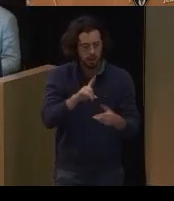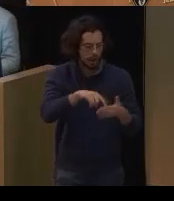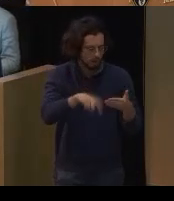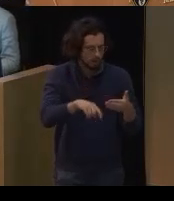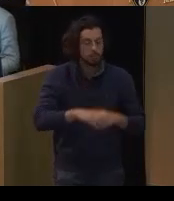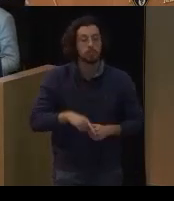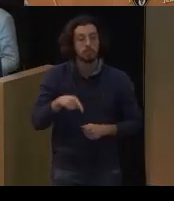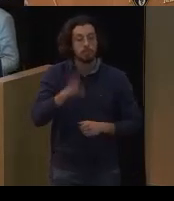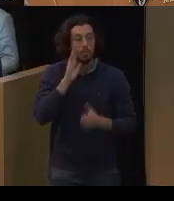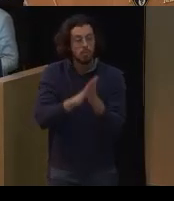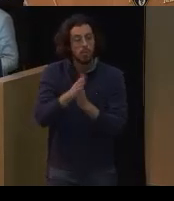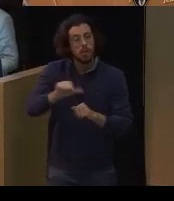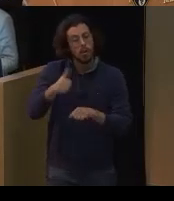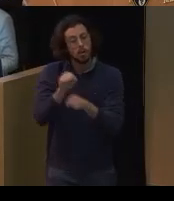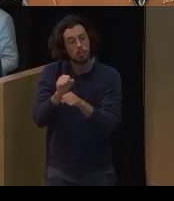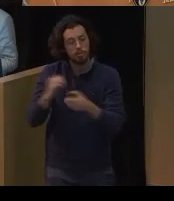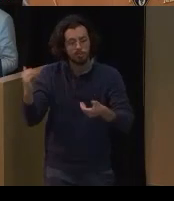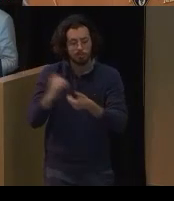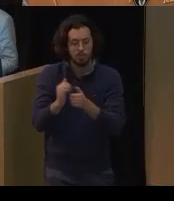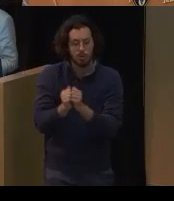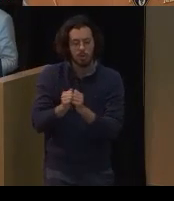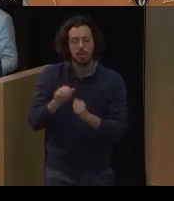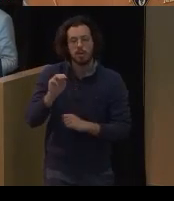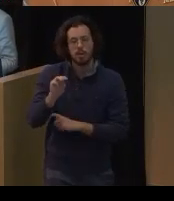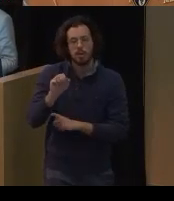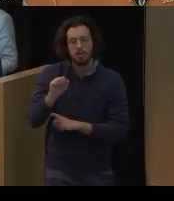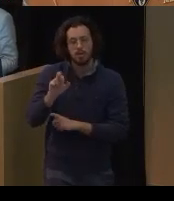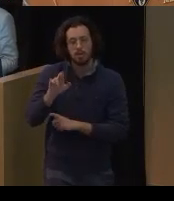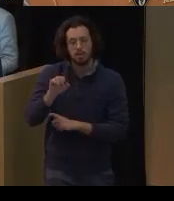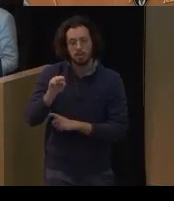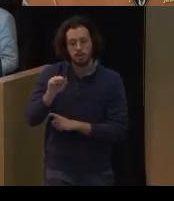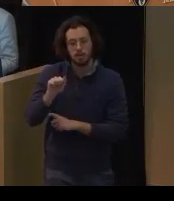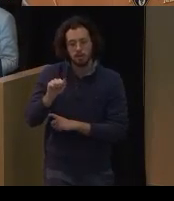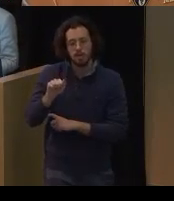work that we're doing in collaboration with Marissa sobolevsky in the Environmental Health